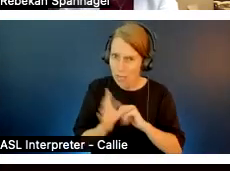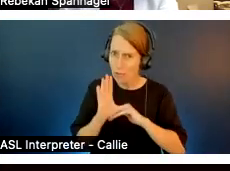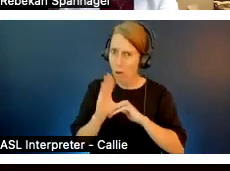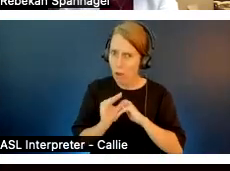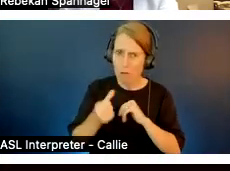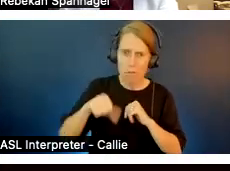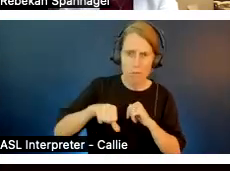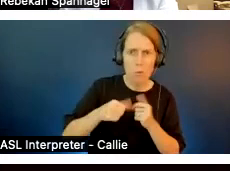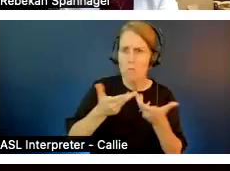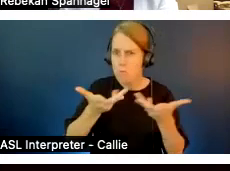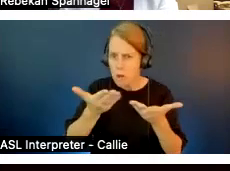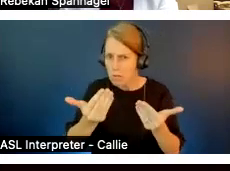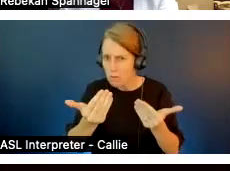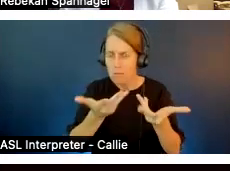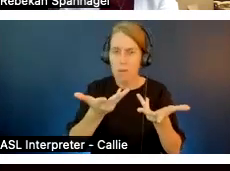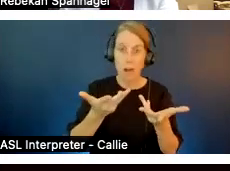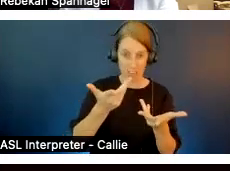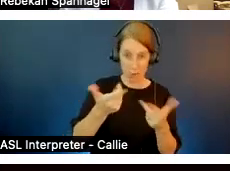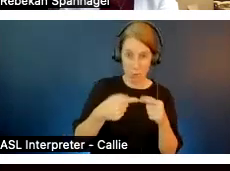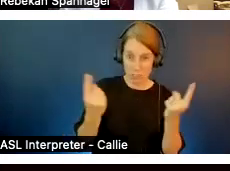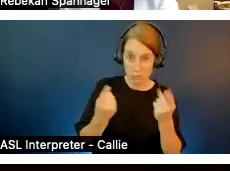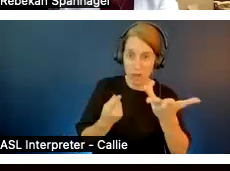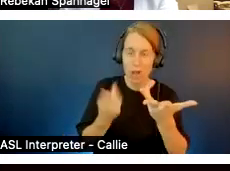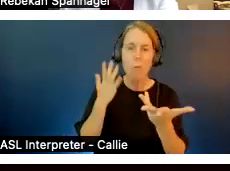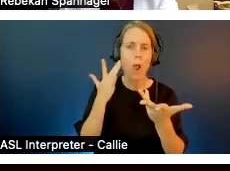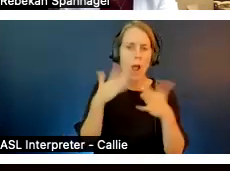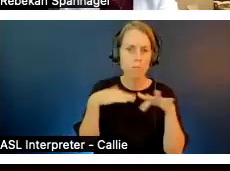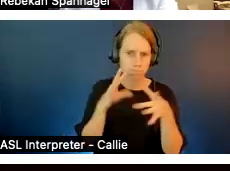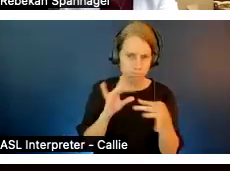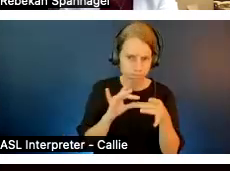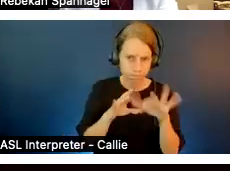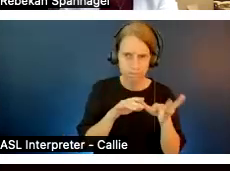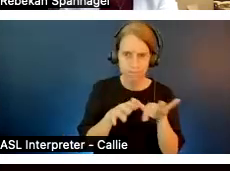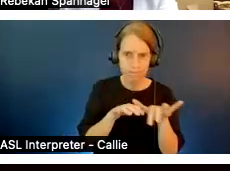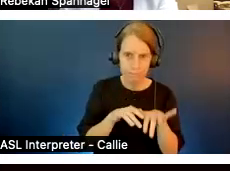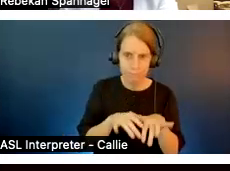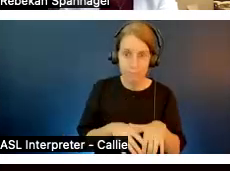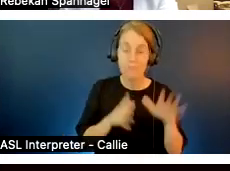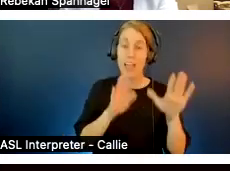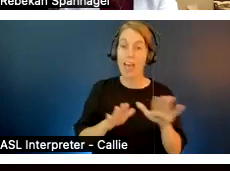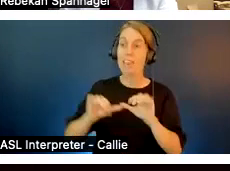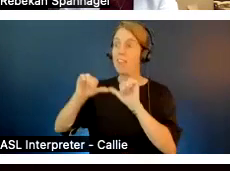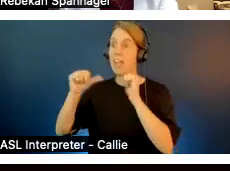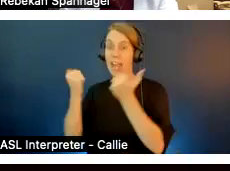come in and basically explain what they did why they want to do it and the basis for their action